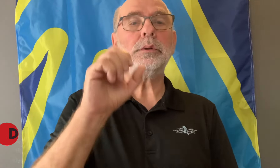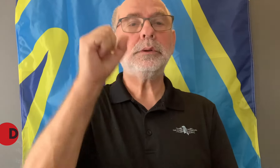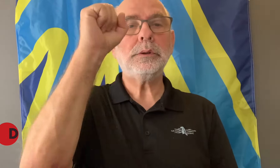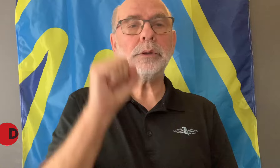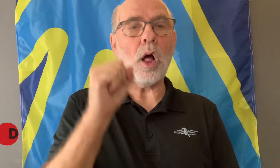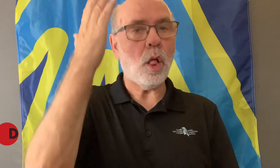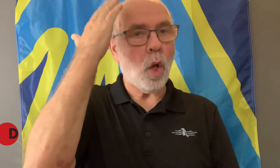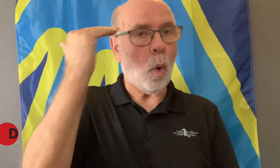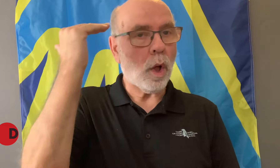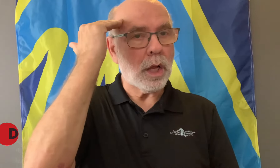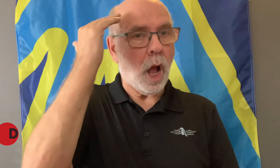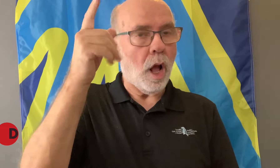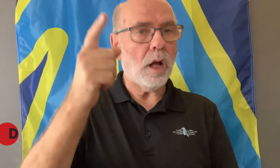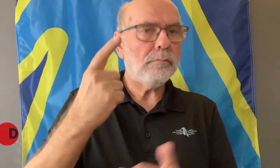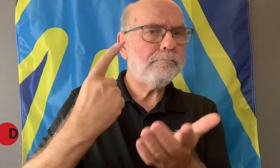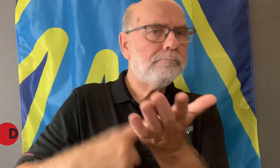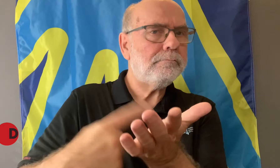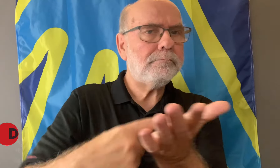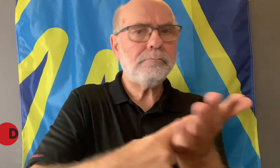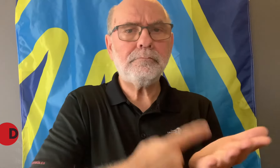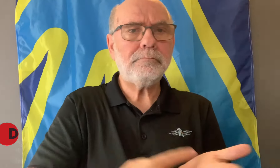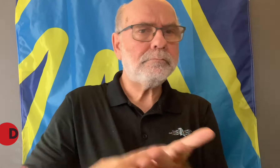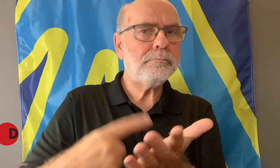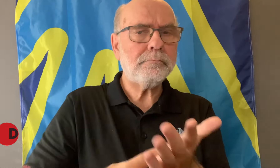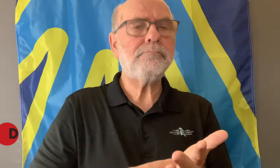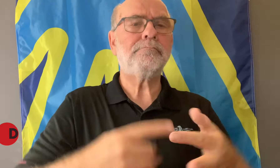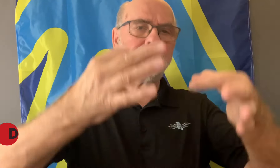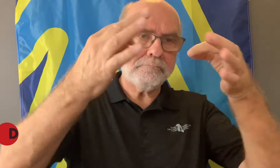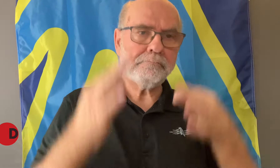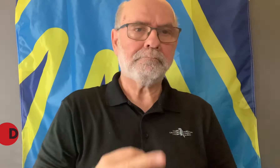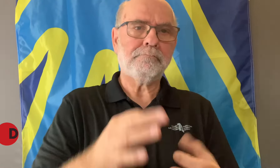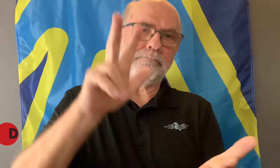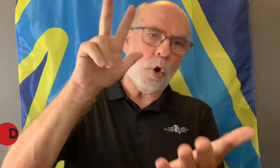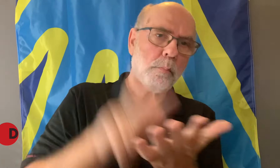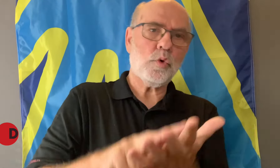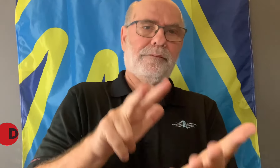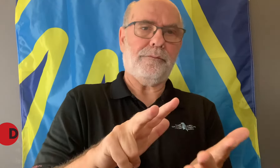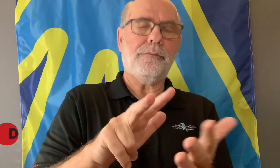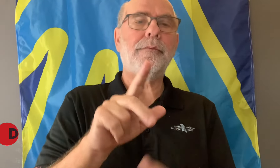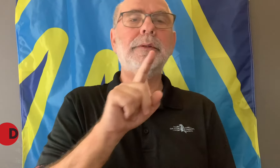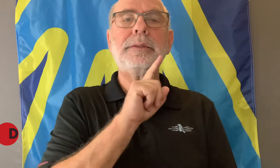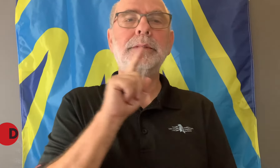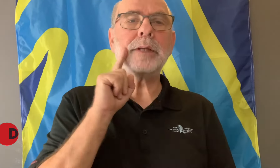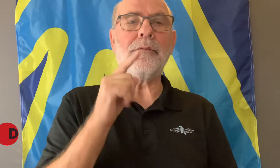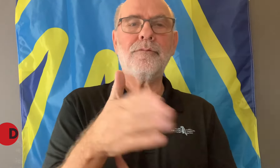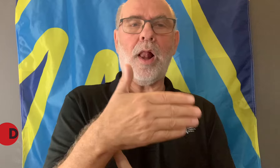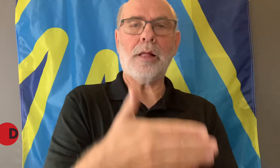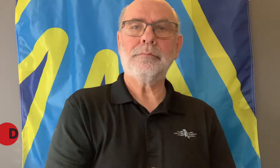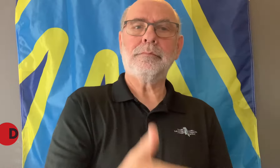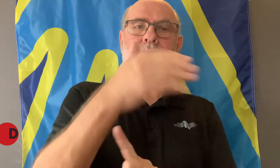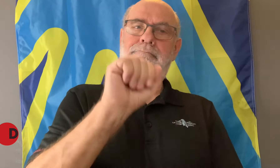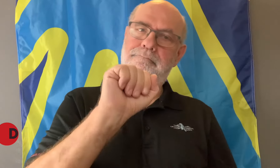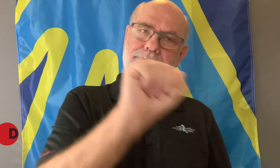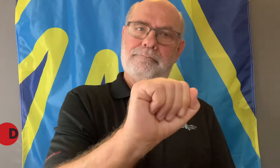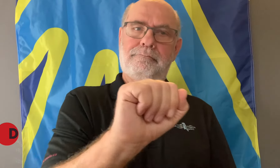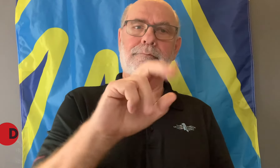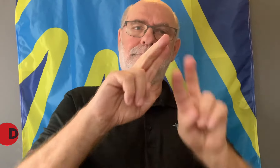in South Korea discussed and decided to approve the Deaf Flag as an international